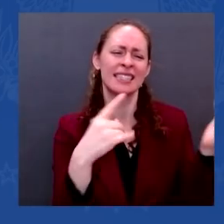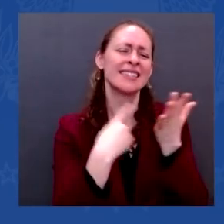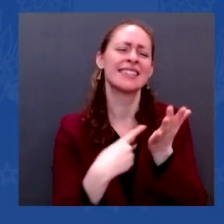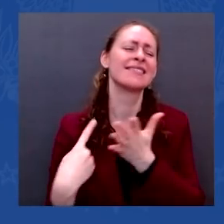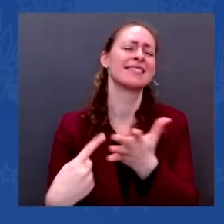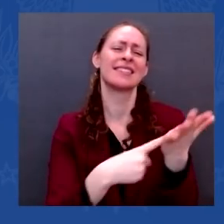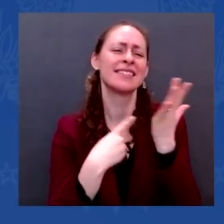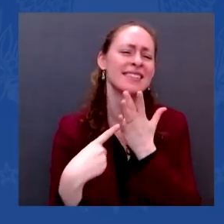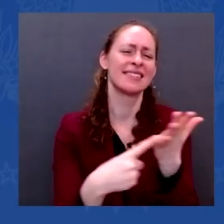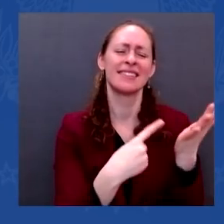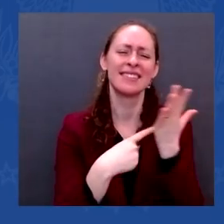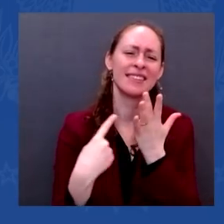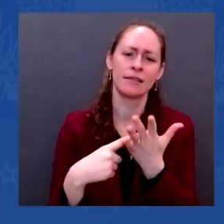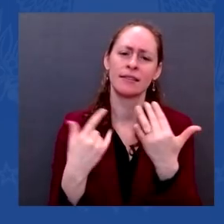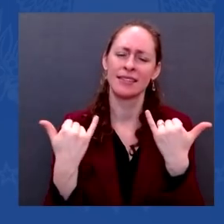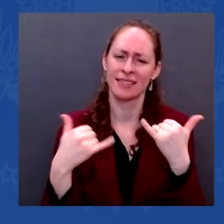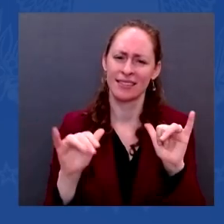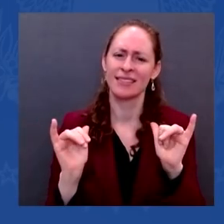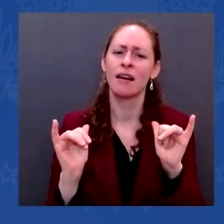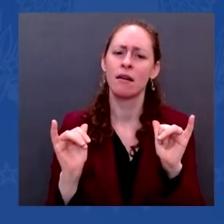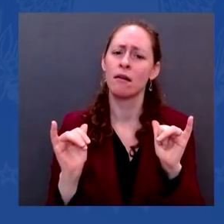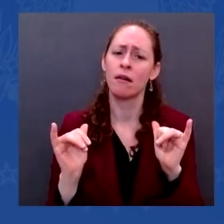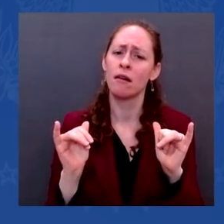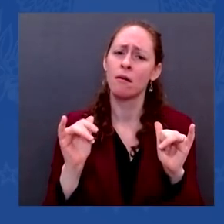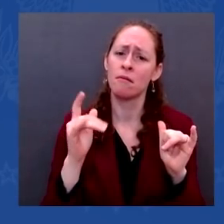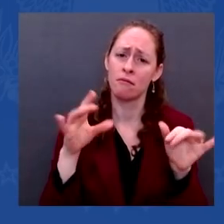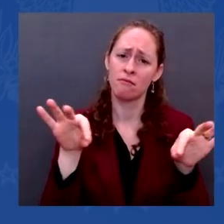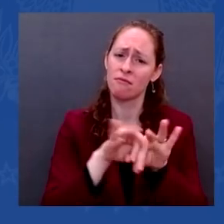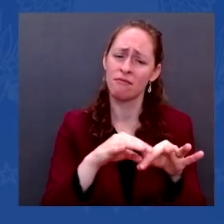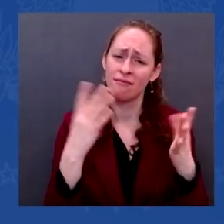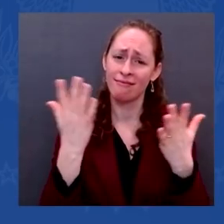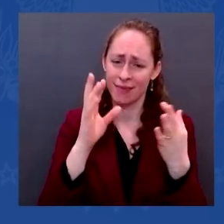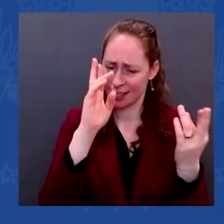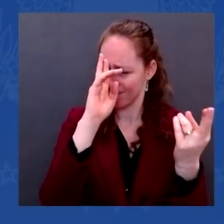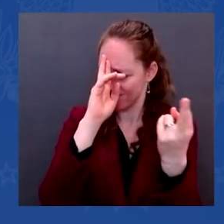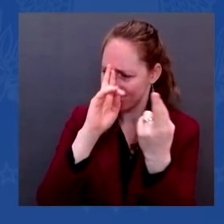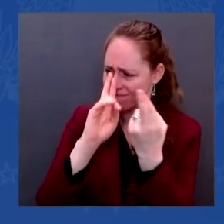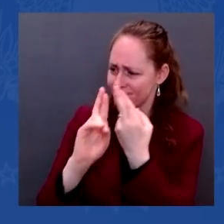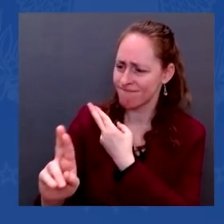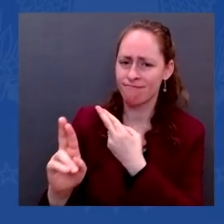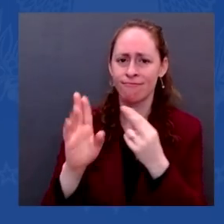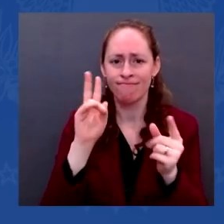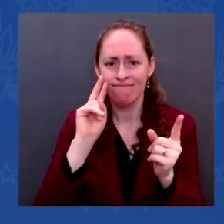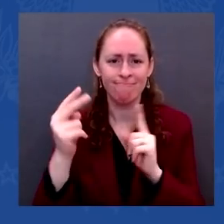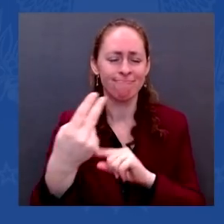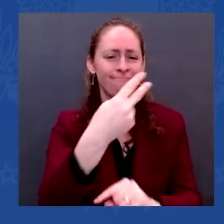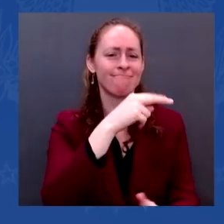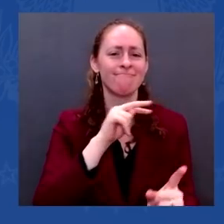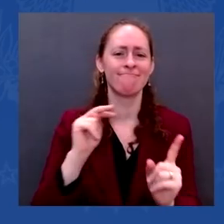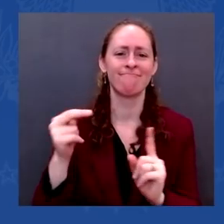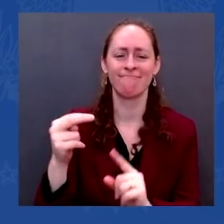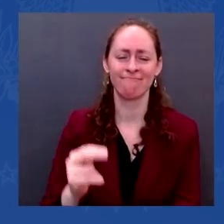that another man or woman -- and you're flying a codel,